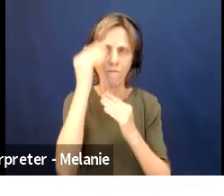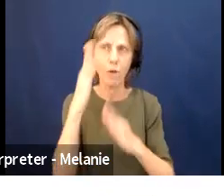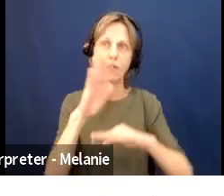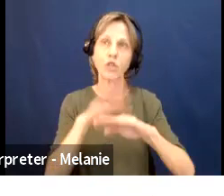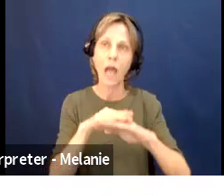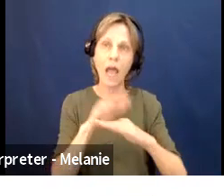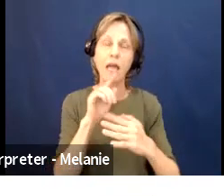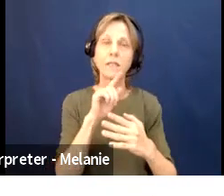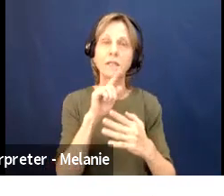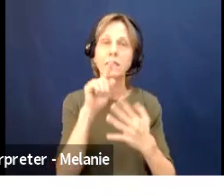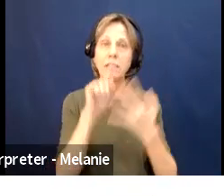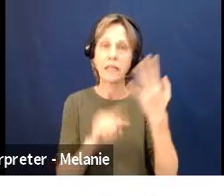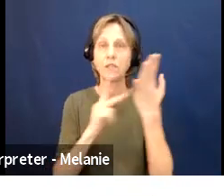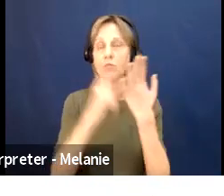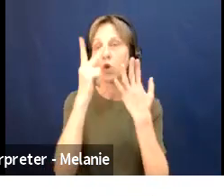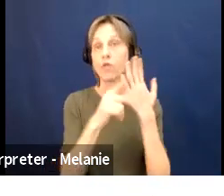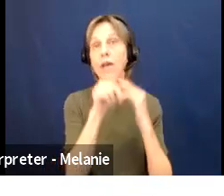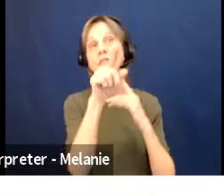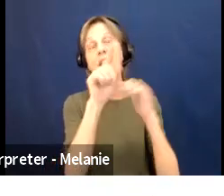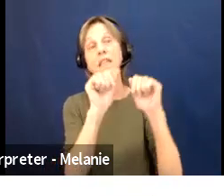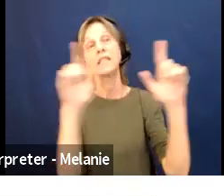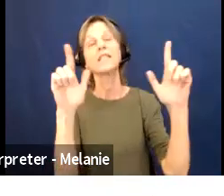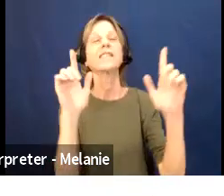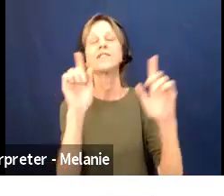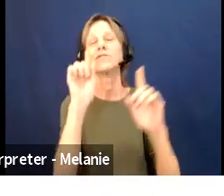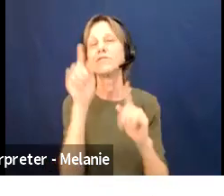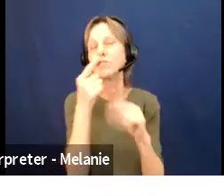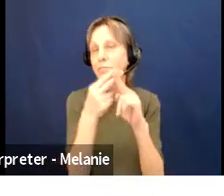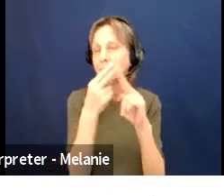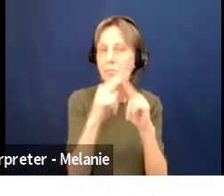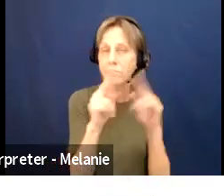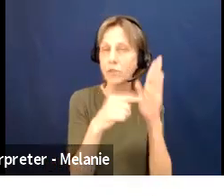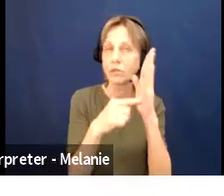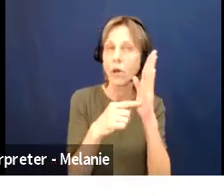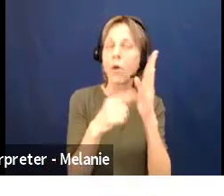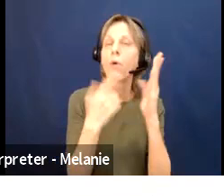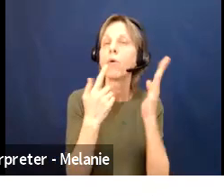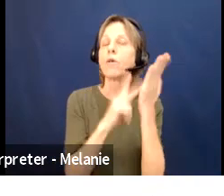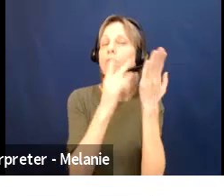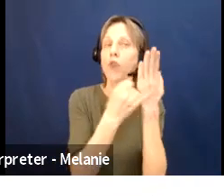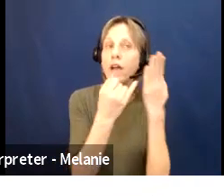this slide shows uh just a snapshot of some of the projects uh categories that were funded